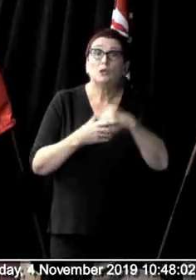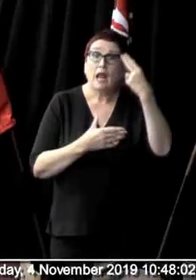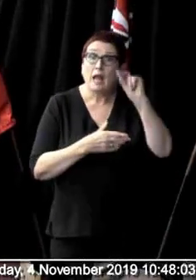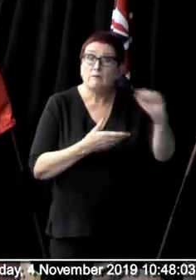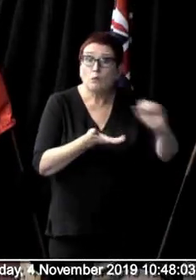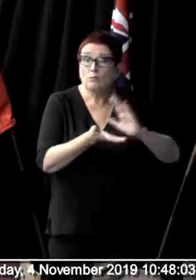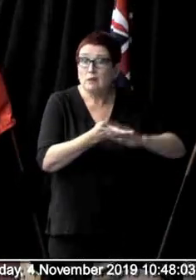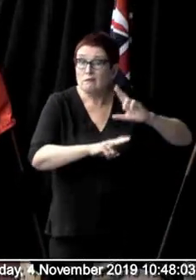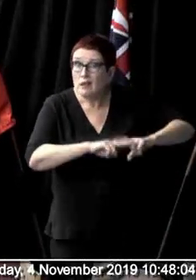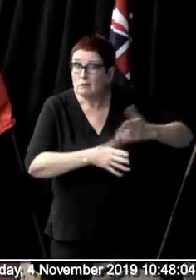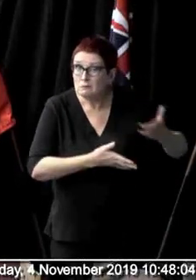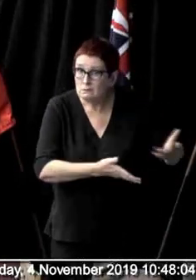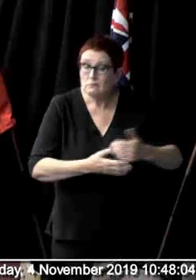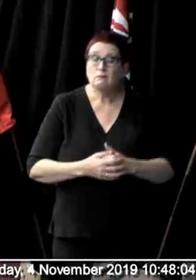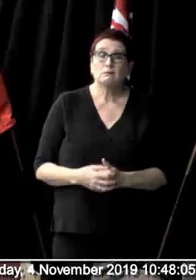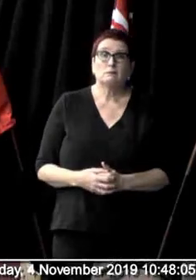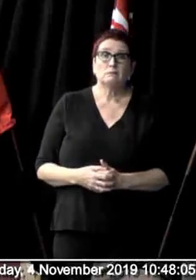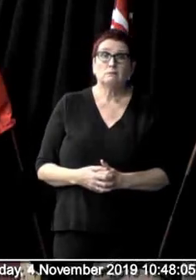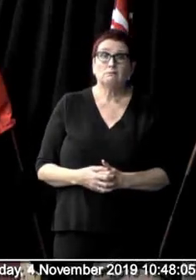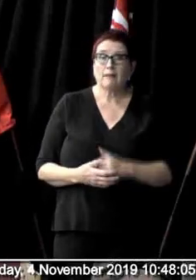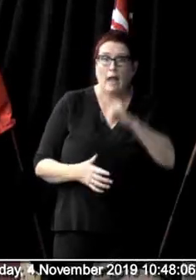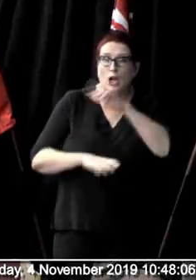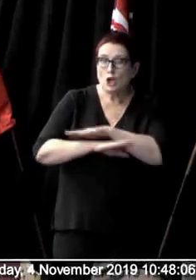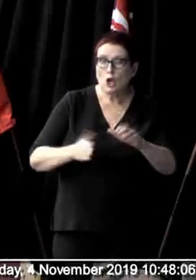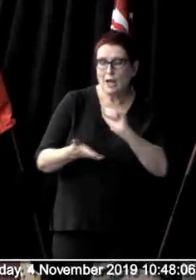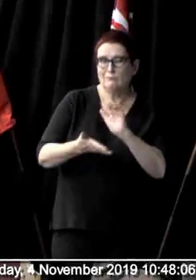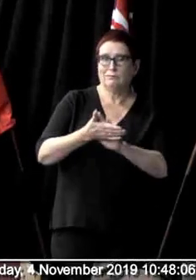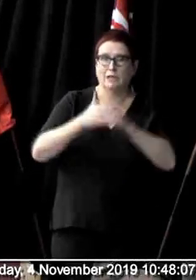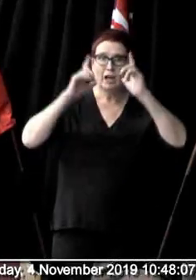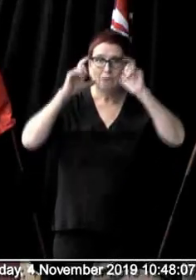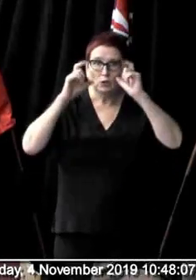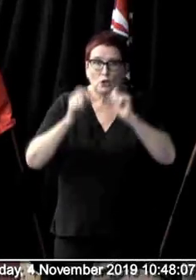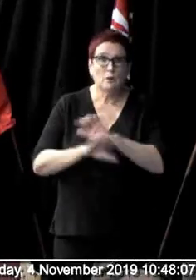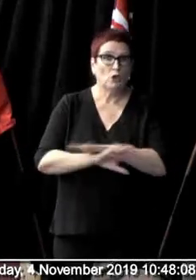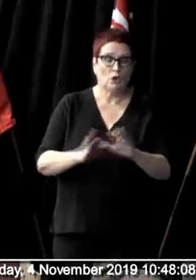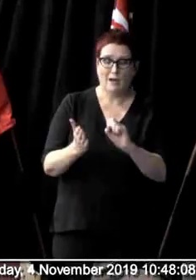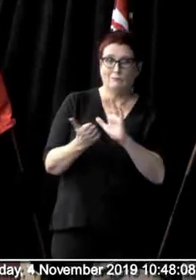of such children, including photographs or videos, because information identifying